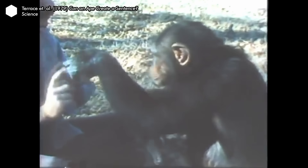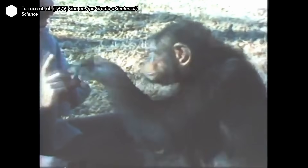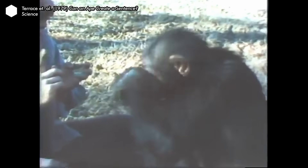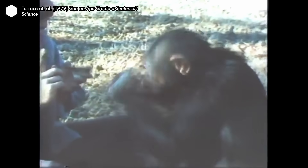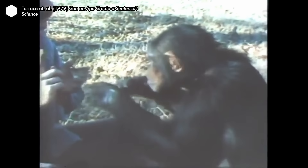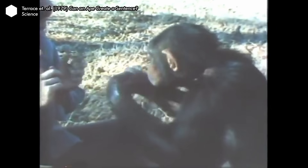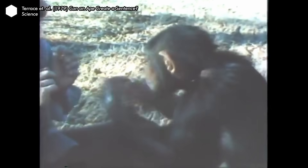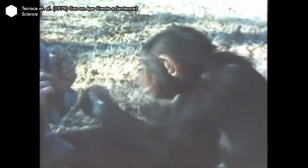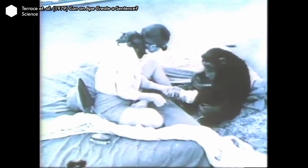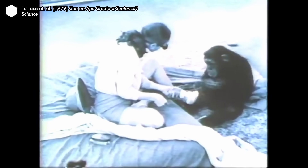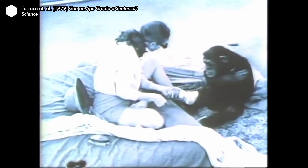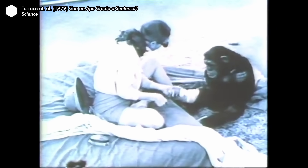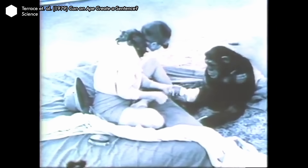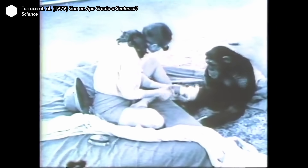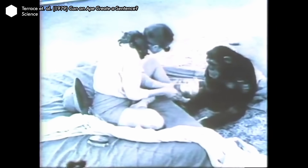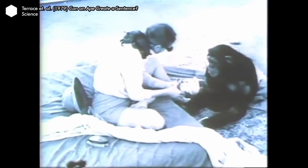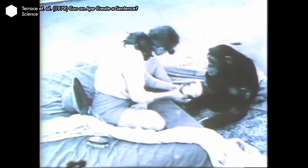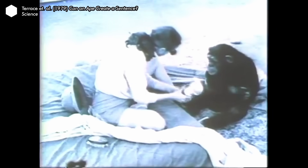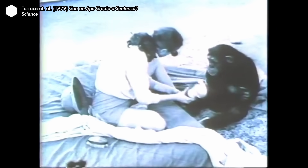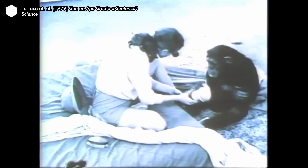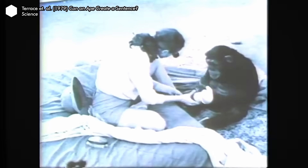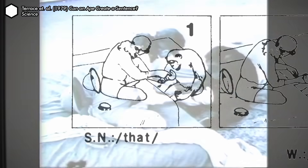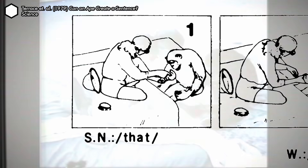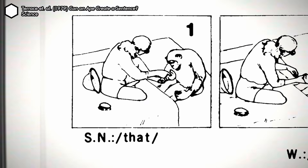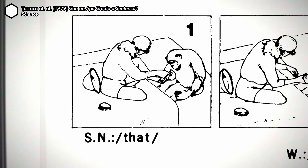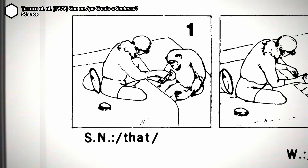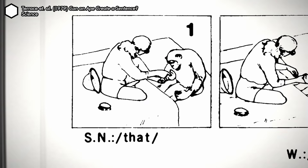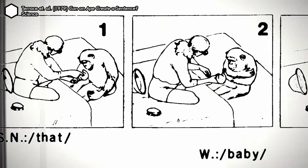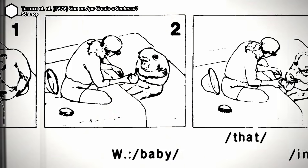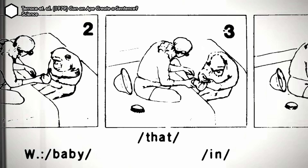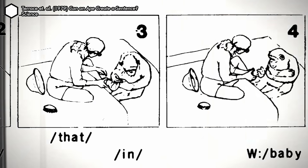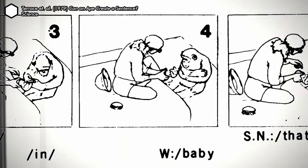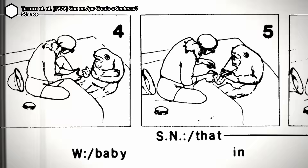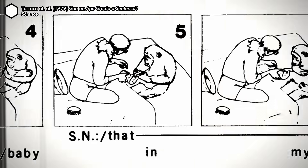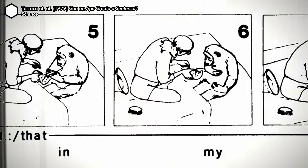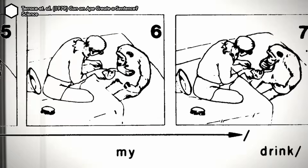produce something new. Terrace actually went over some of Washoe's raw data. And he included film traces in his study.